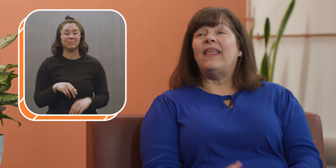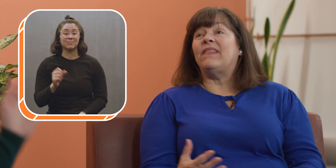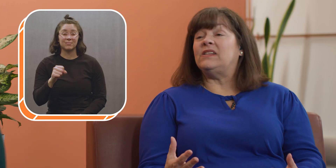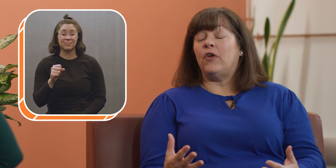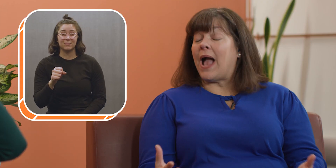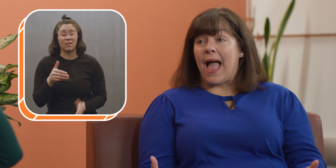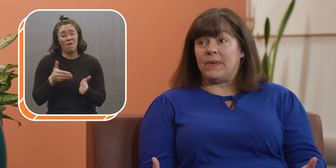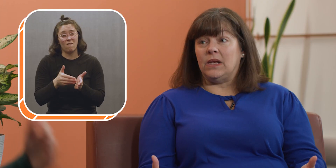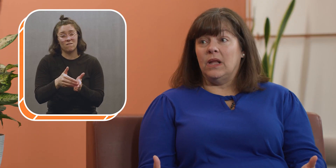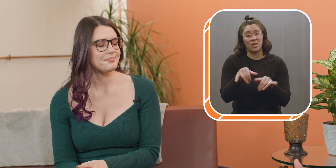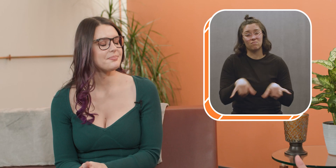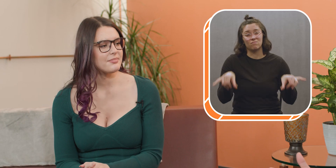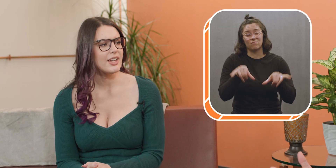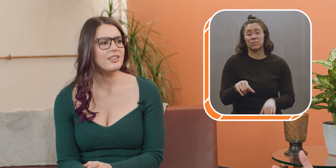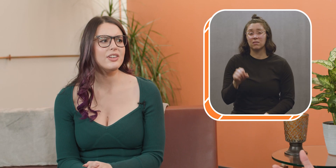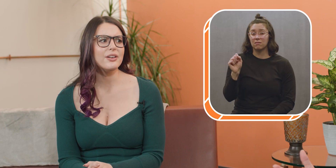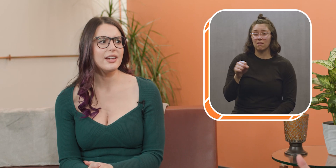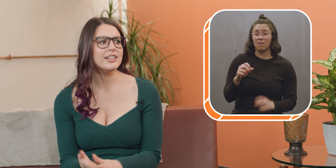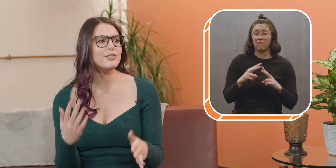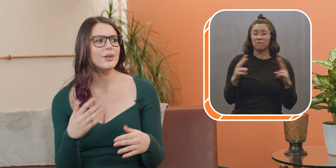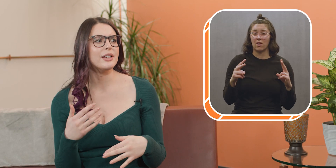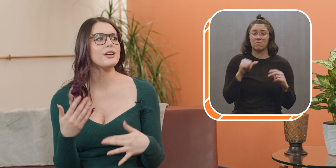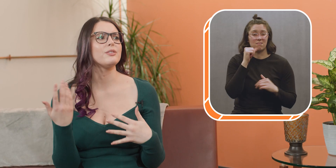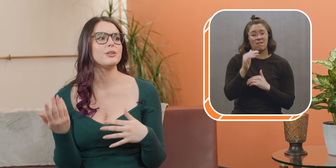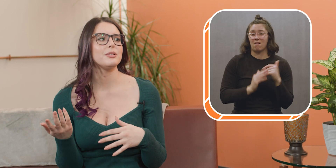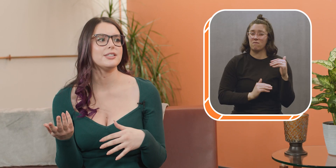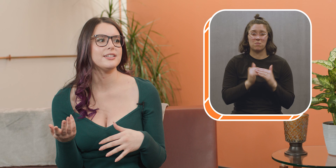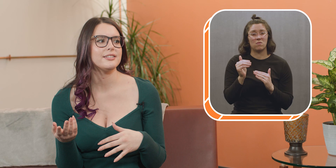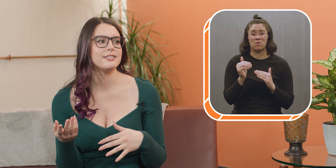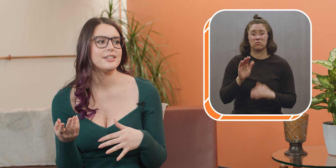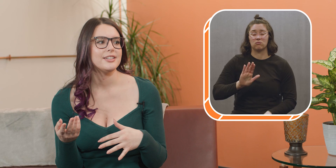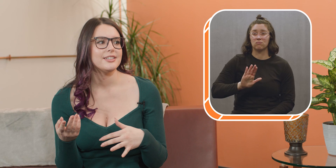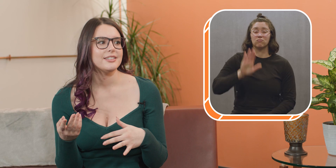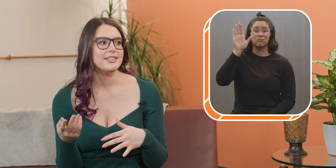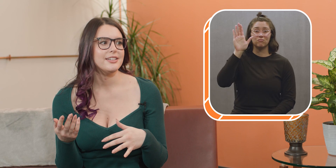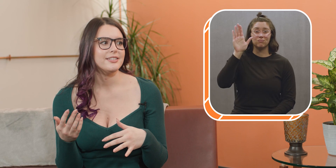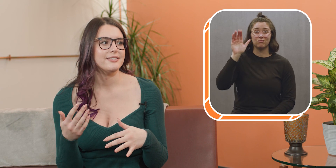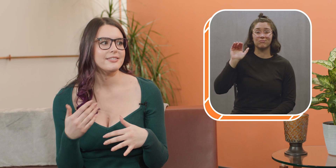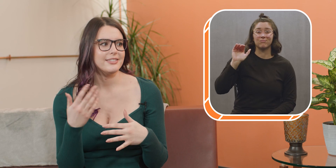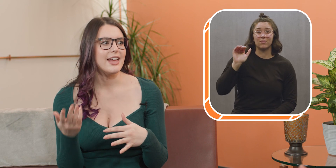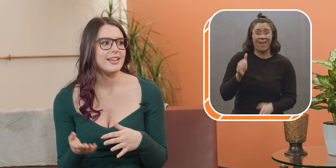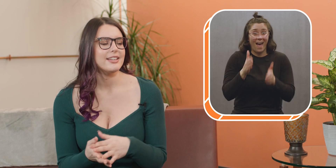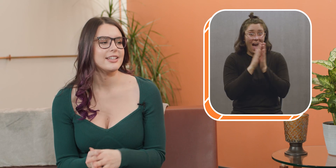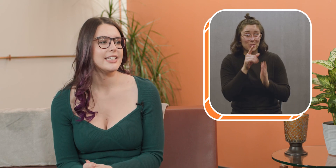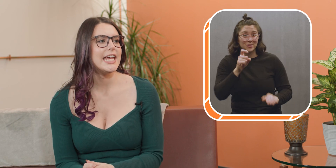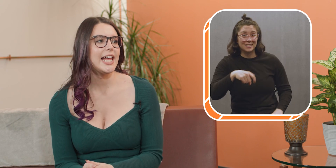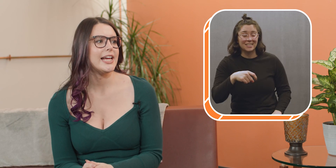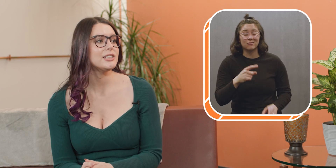And I think that's very common, you know? It's very uncomfortable to... Ask for what you need. - Yeah.